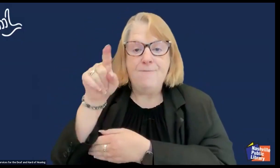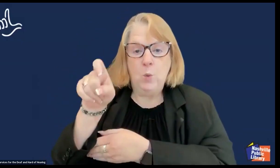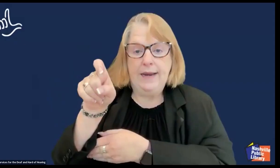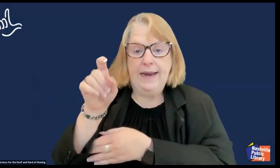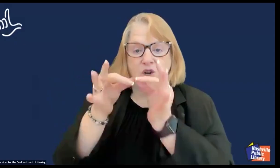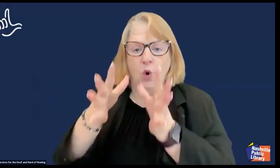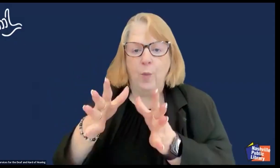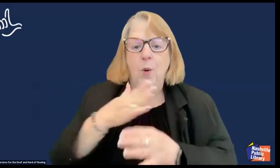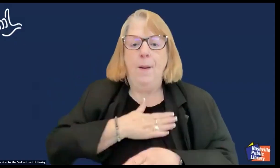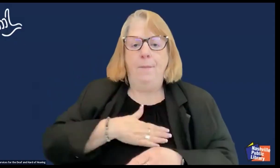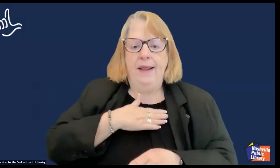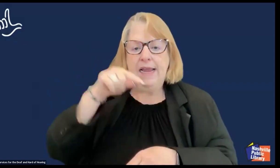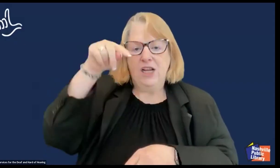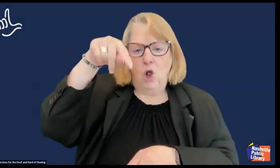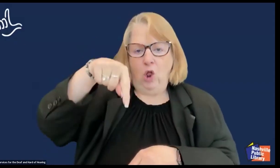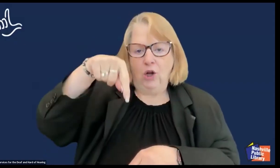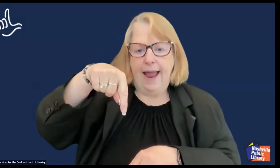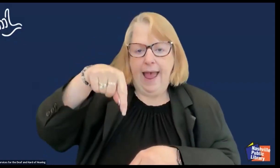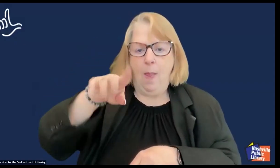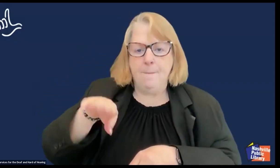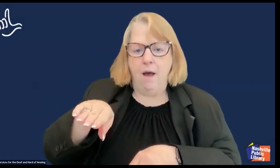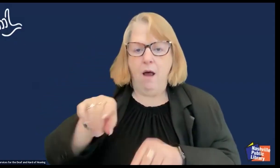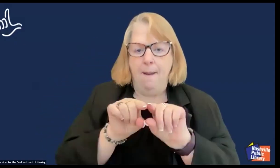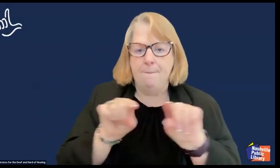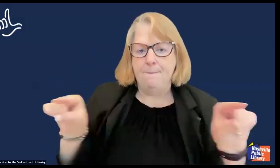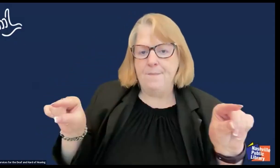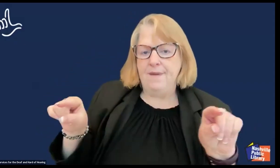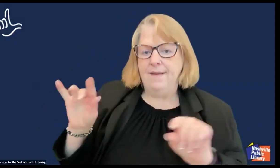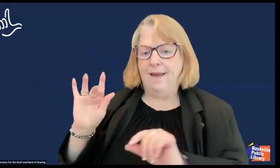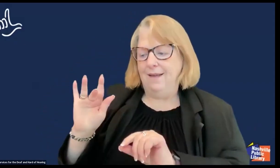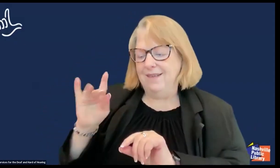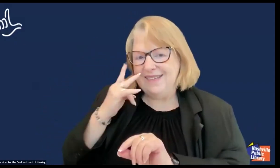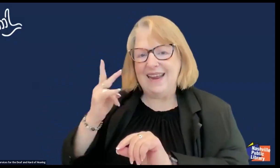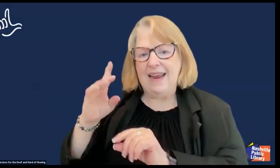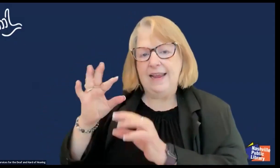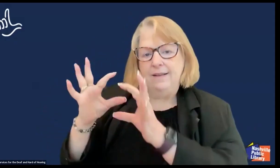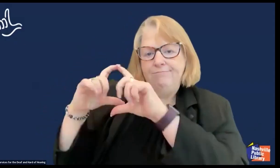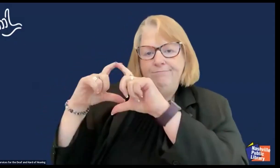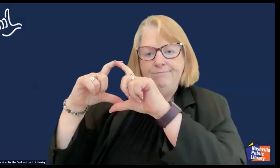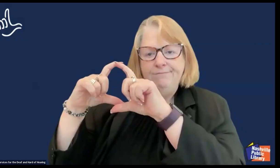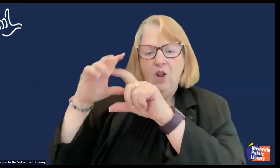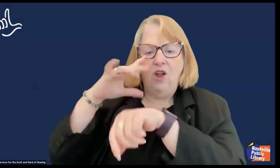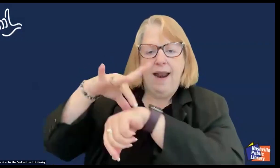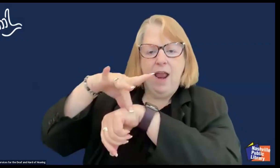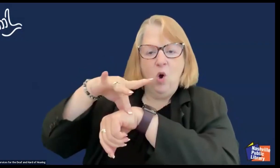If you need an interpreter, please look down at the bottom. C's, look like O's.